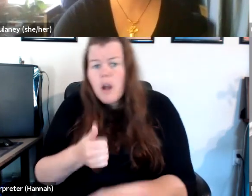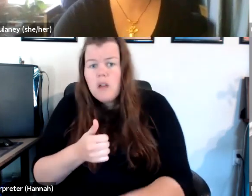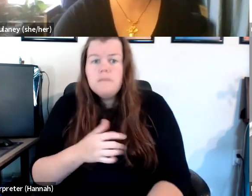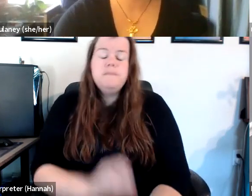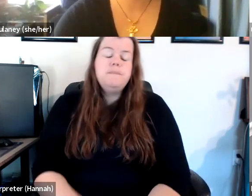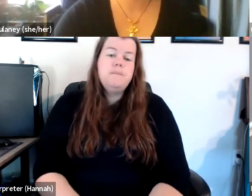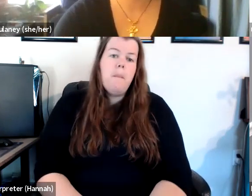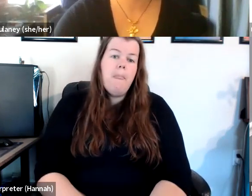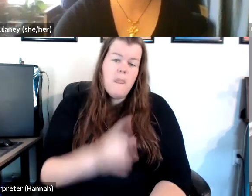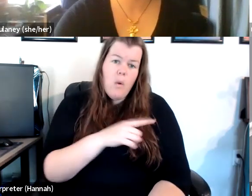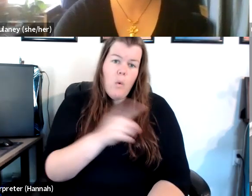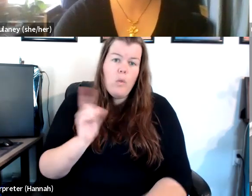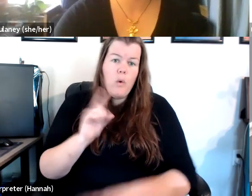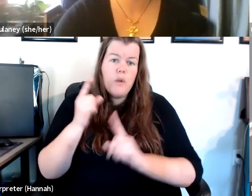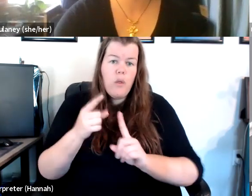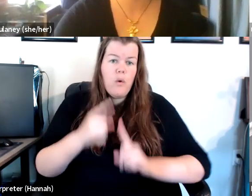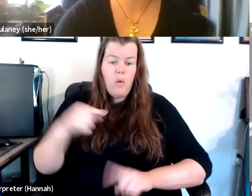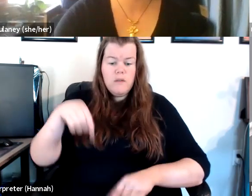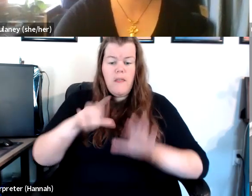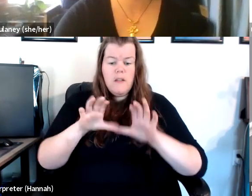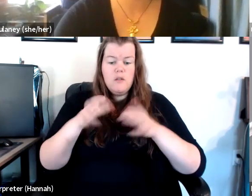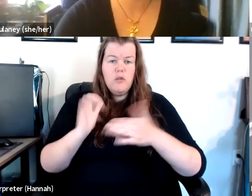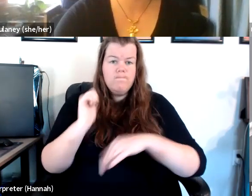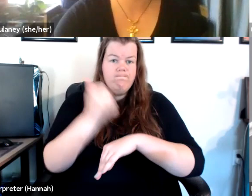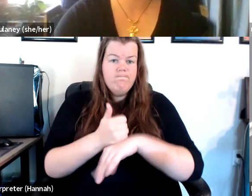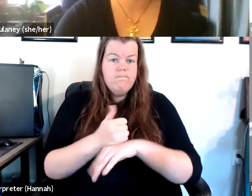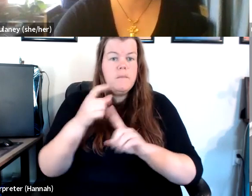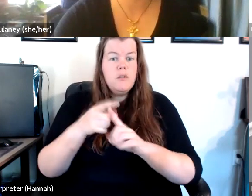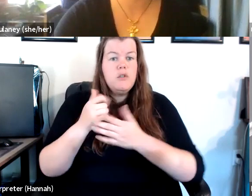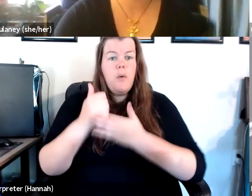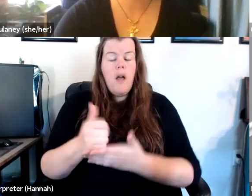those are the goals that this group has laid out to help the SDM movement here in Indiana.